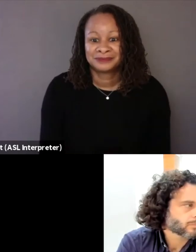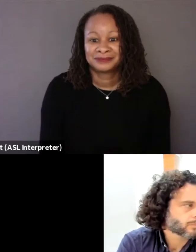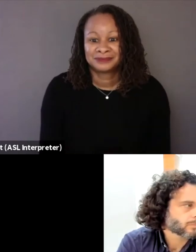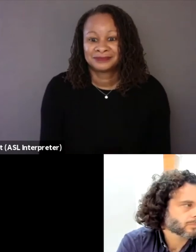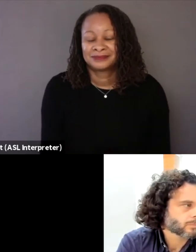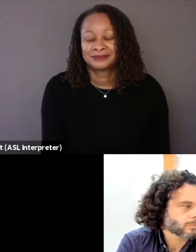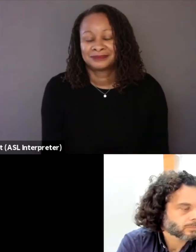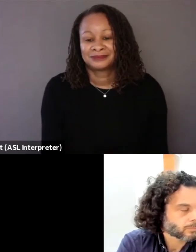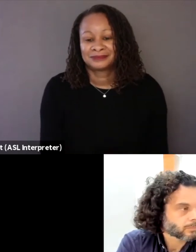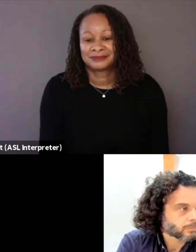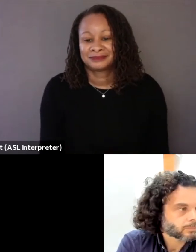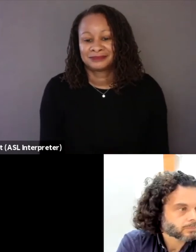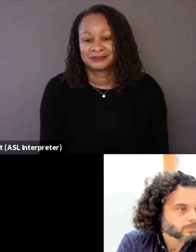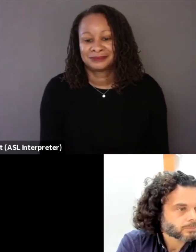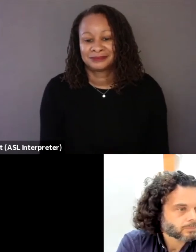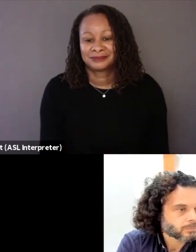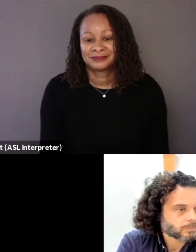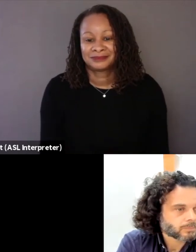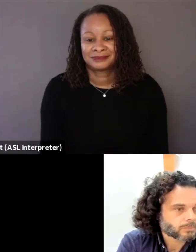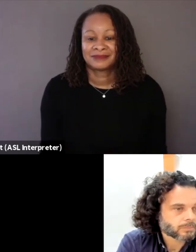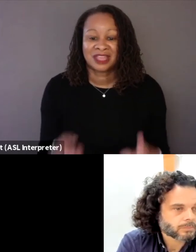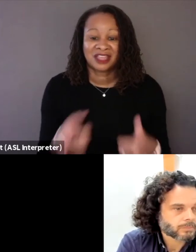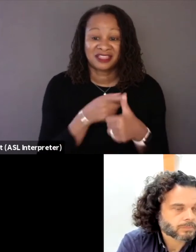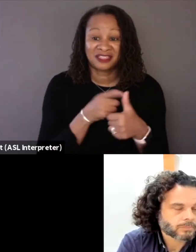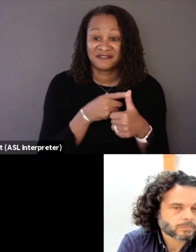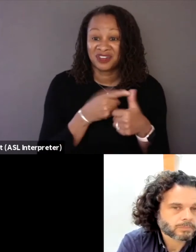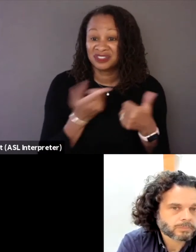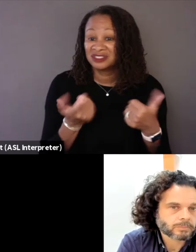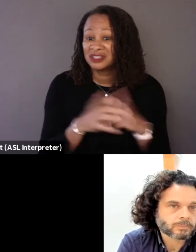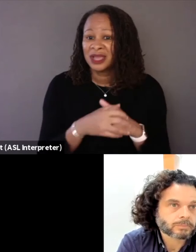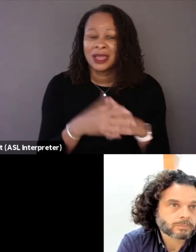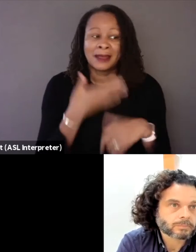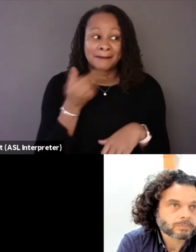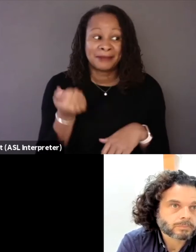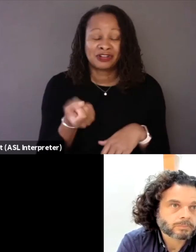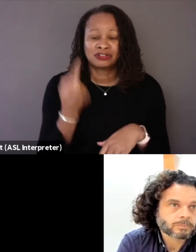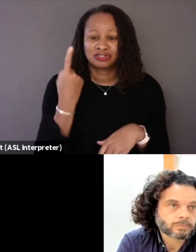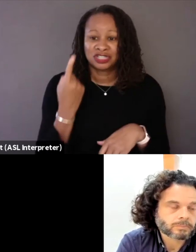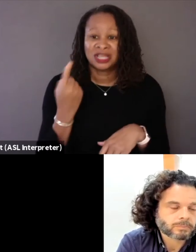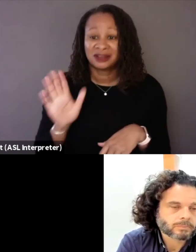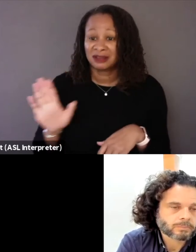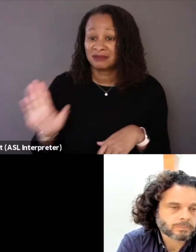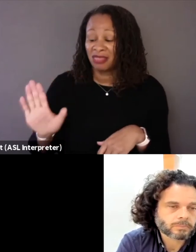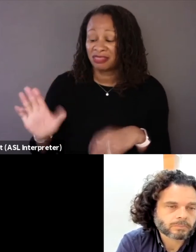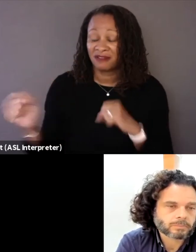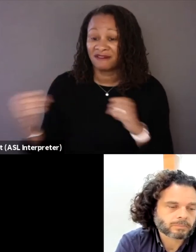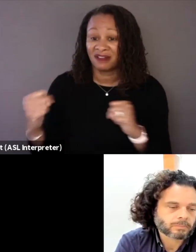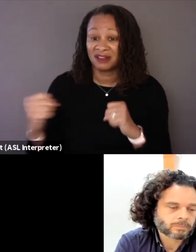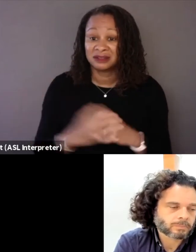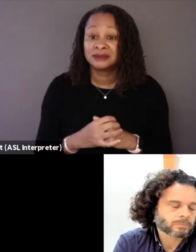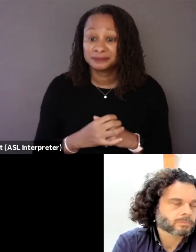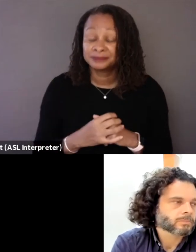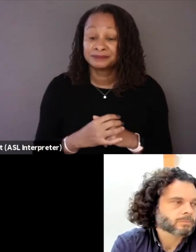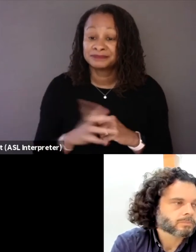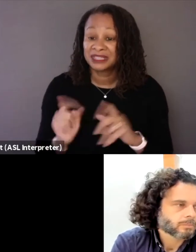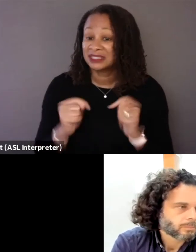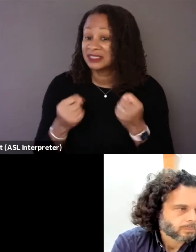Well, I think on the first blush it's like, better understanding what this team's fight is all about, right, like, I think there's been a lot of,